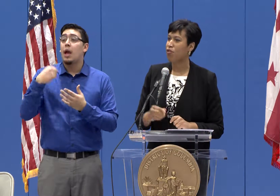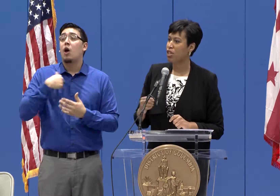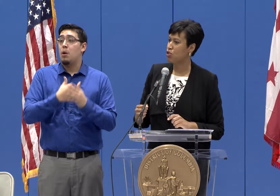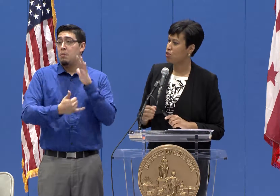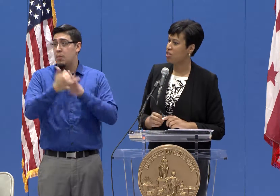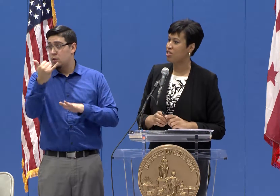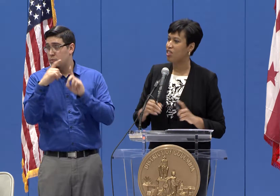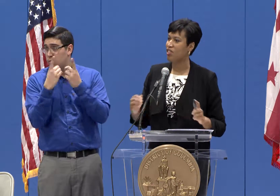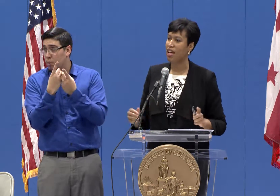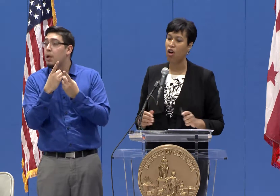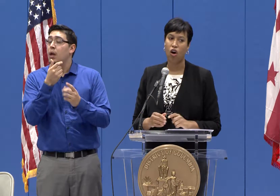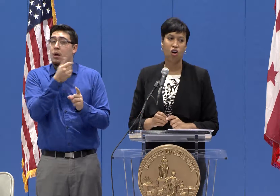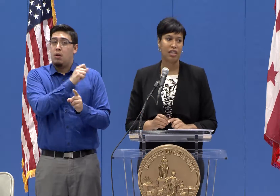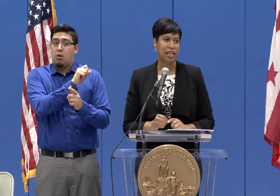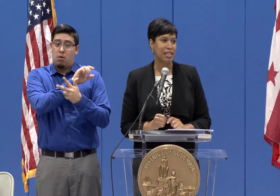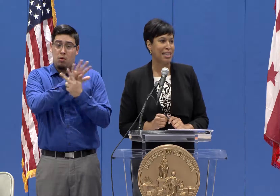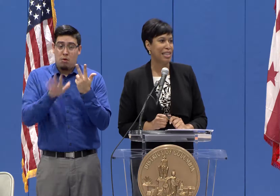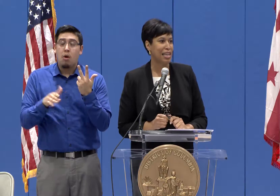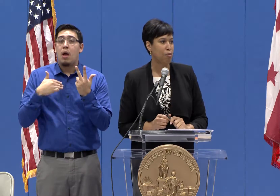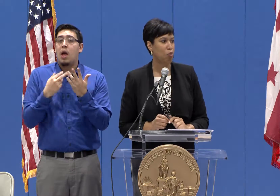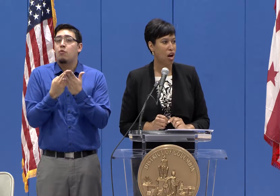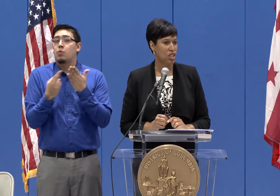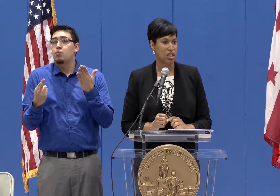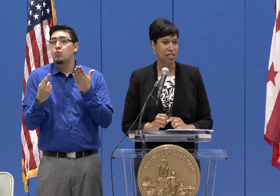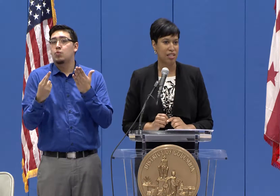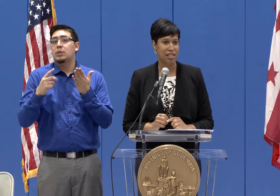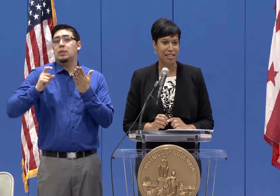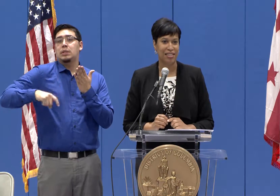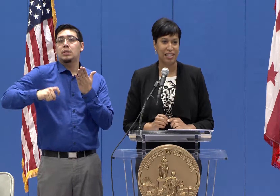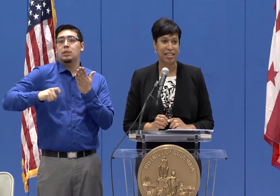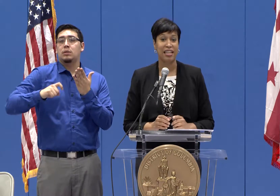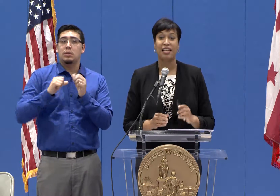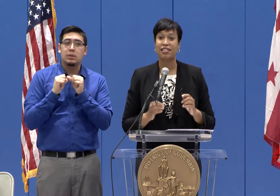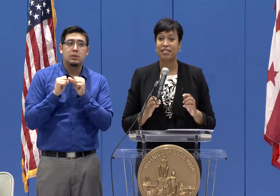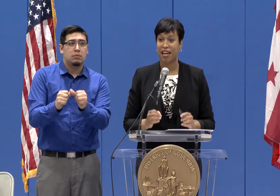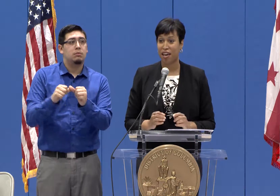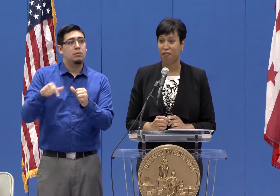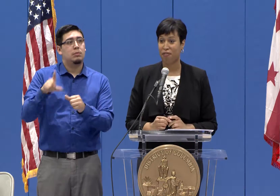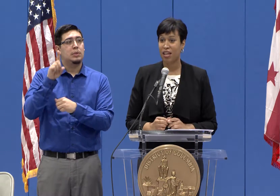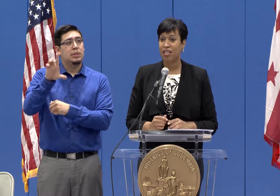THE RESOURCES THAT THEY ALL NEED TO KEEP WASHINGTON, D.C., SAFE.